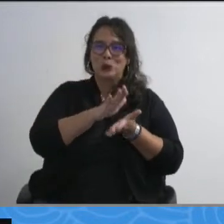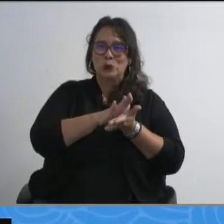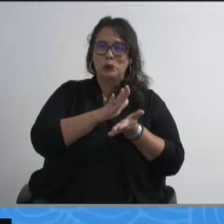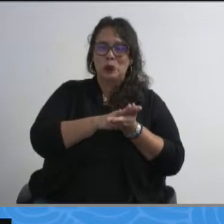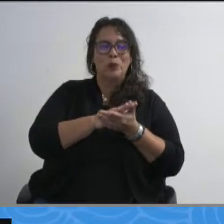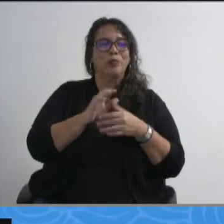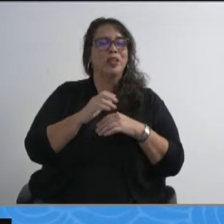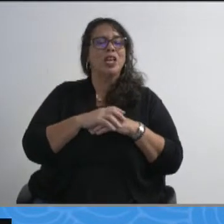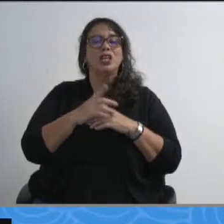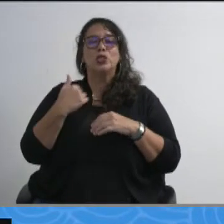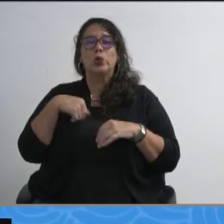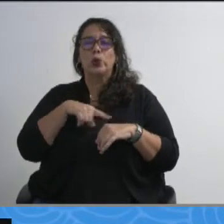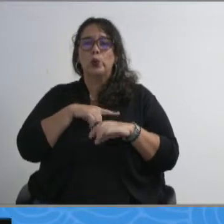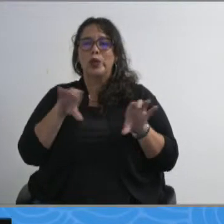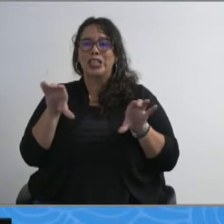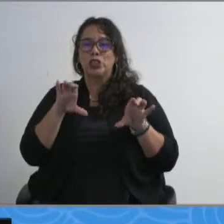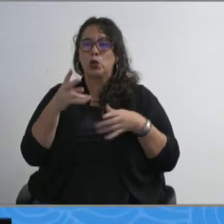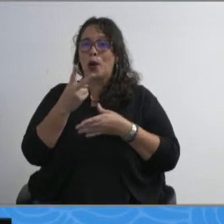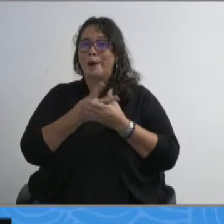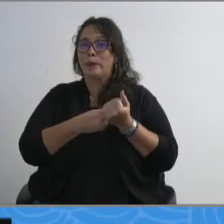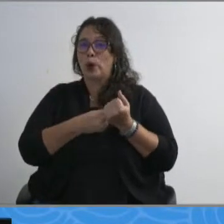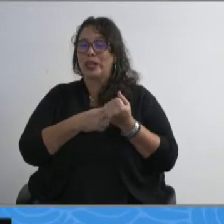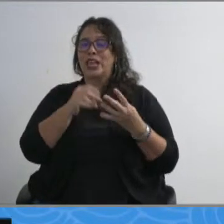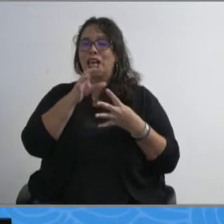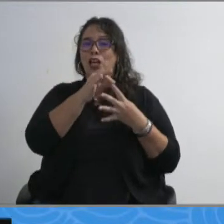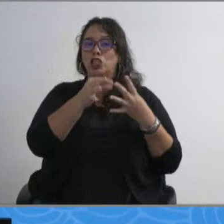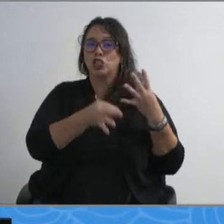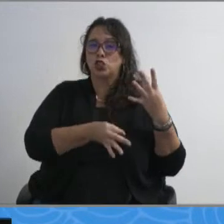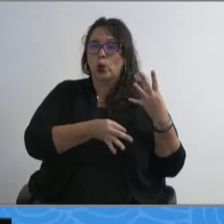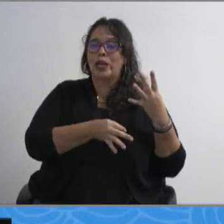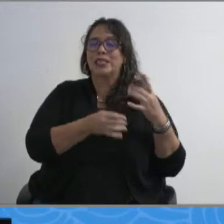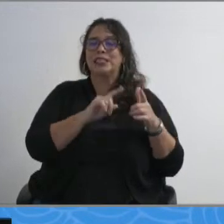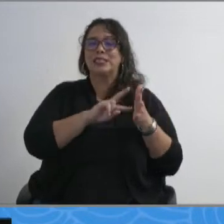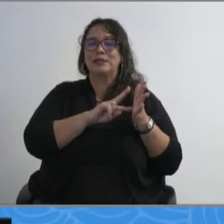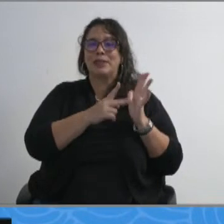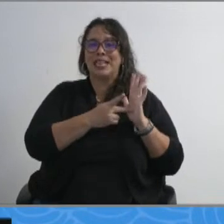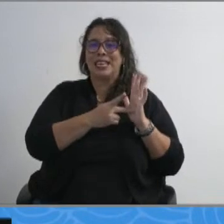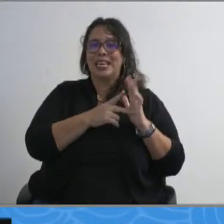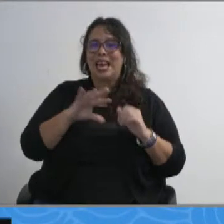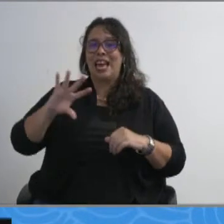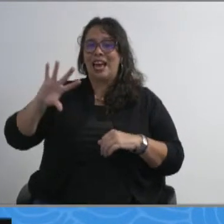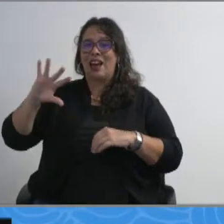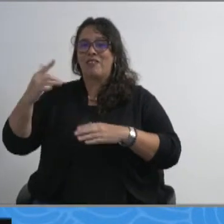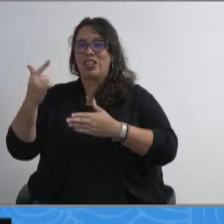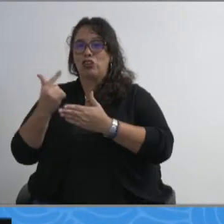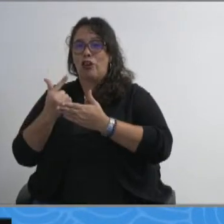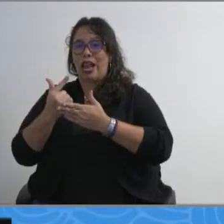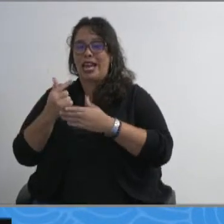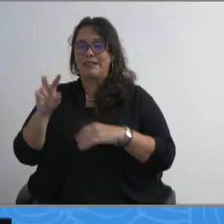where we do both choice. By choice, we mean the transition from fifth grade to sixth grade, and then also the transition